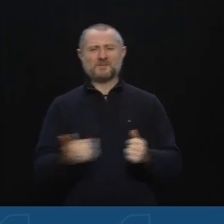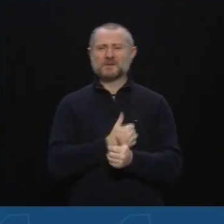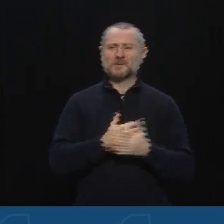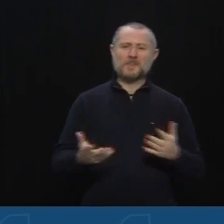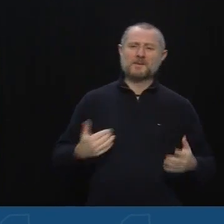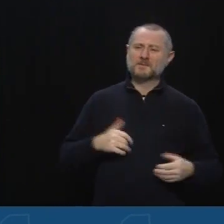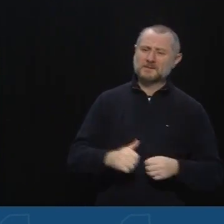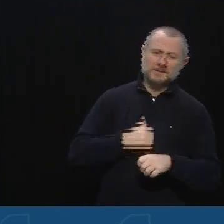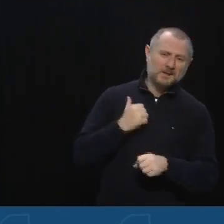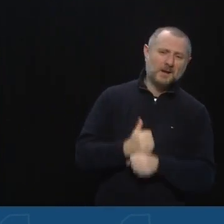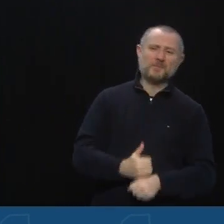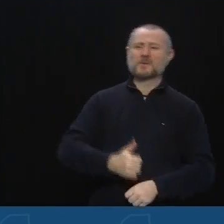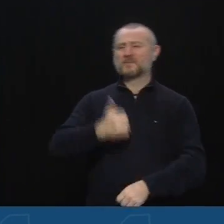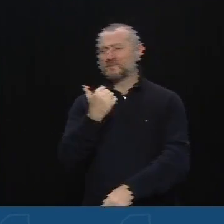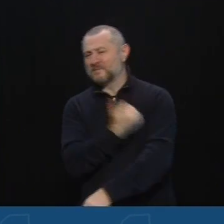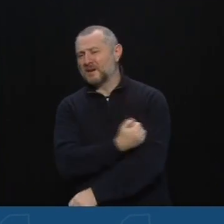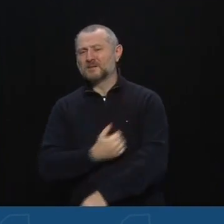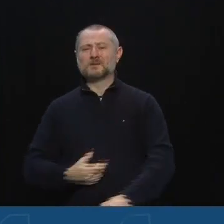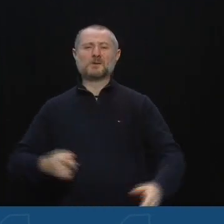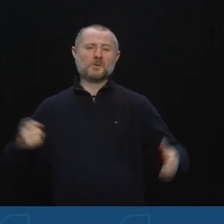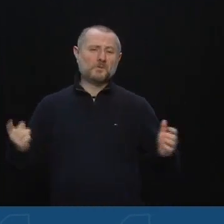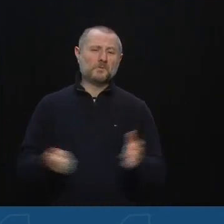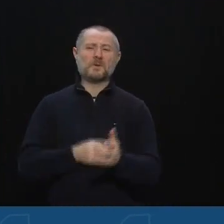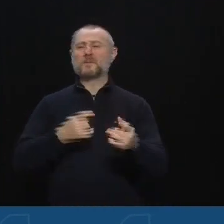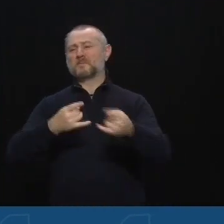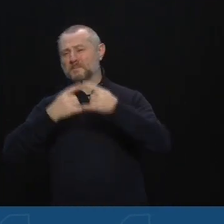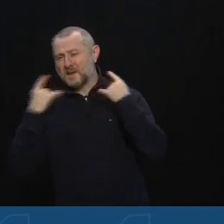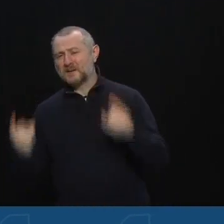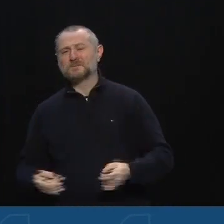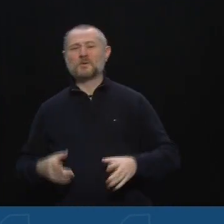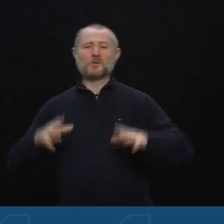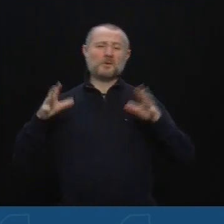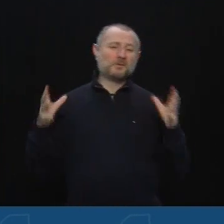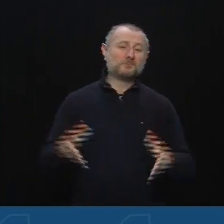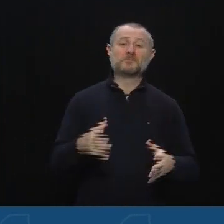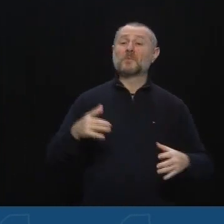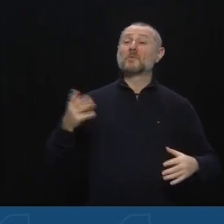FIGHT AND WE HAVE THE TOOLS. AND THE WHOLE OBJECTIVE TO EVERYTHING WE PUT IN PLACE,